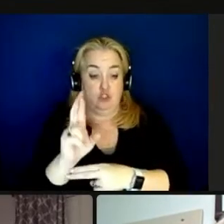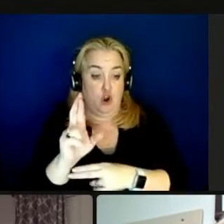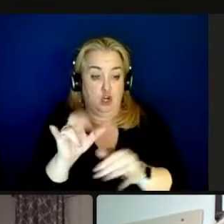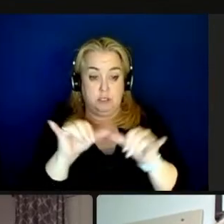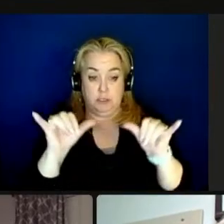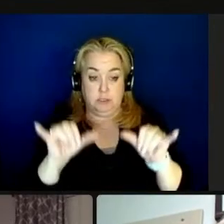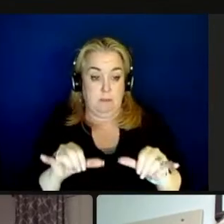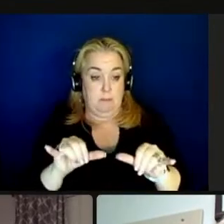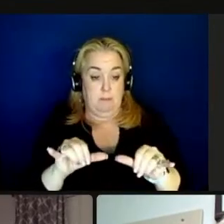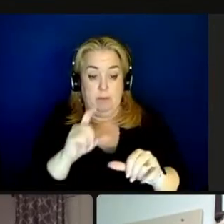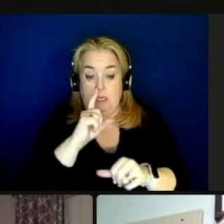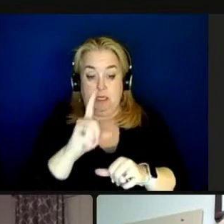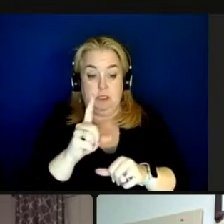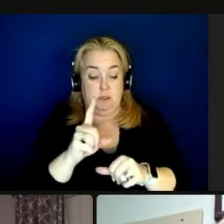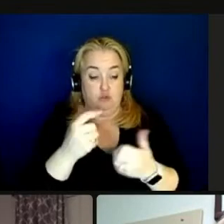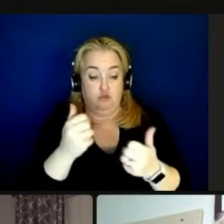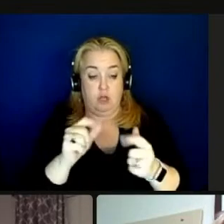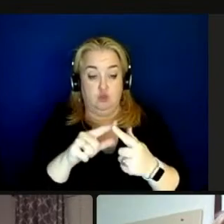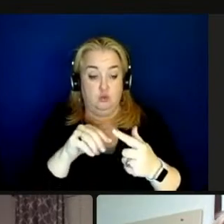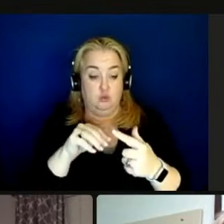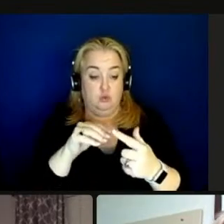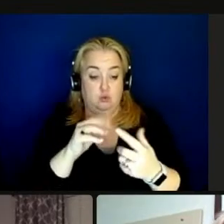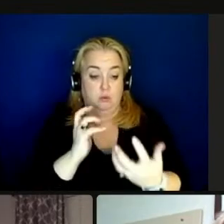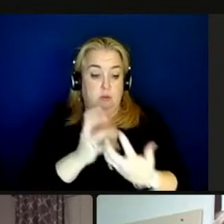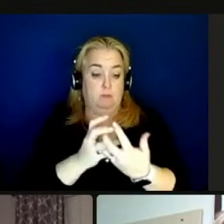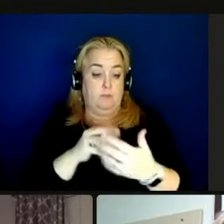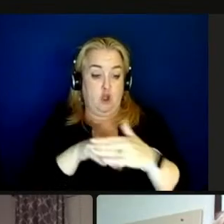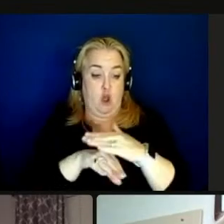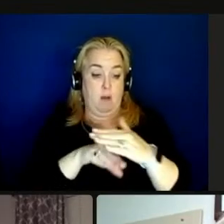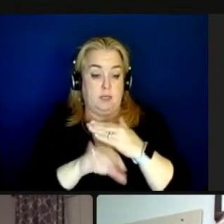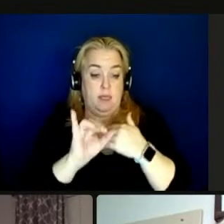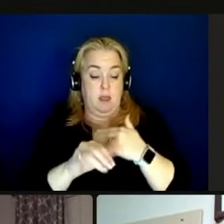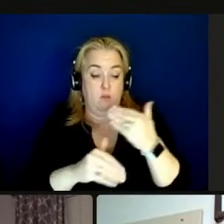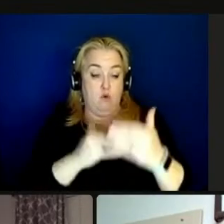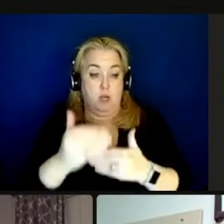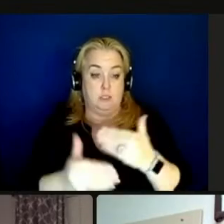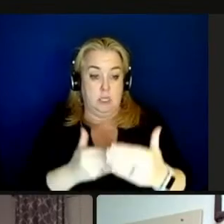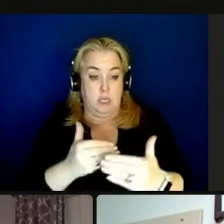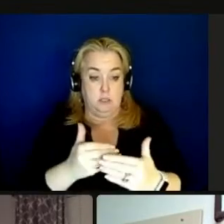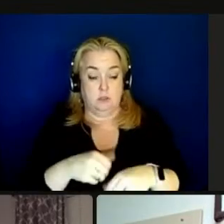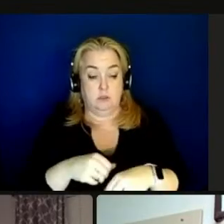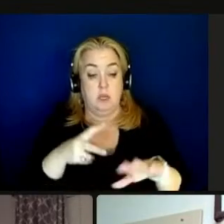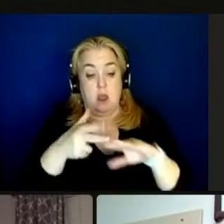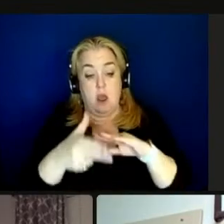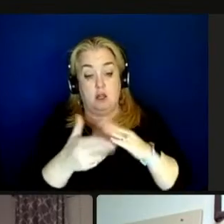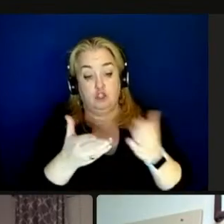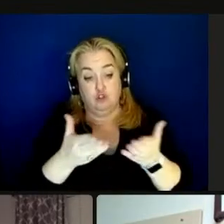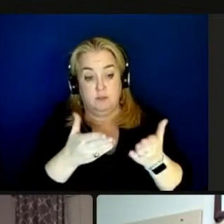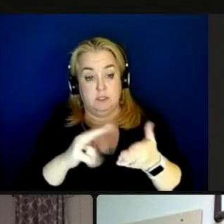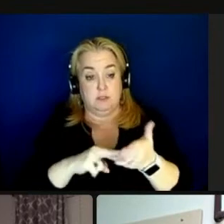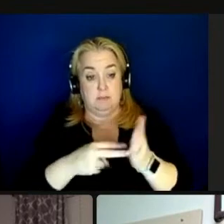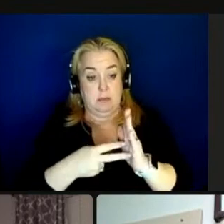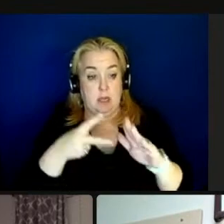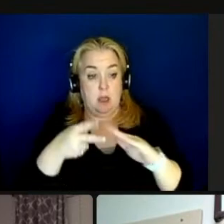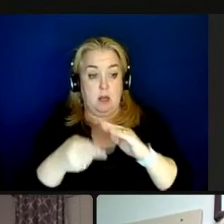WE'RE HAVING IN FILLING OUR POLICE VACANCIES IS SIMPLY